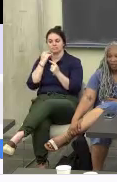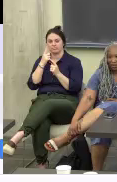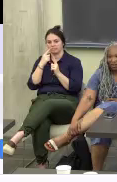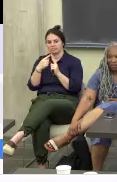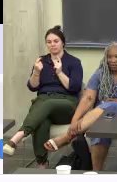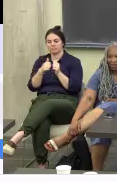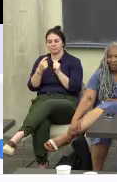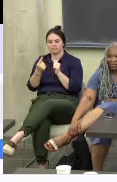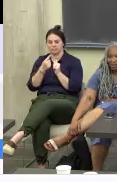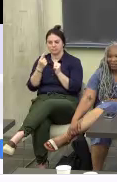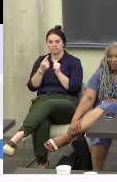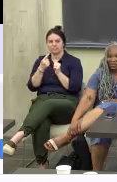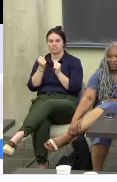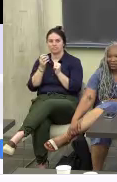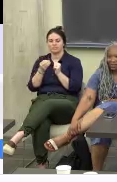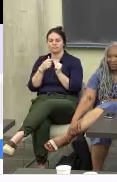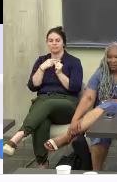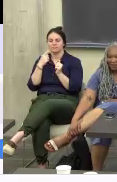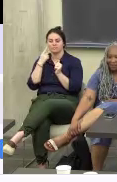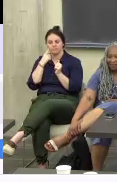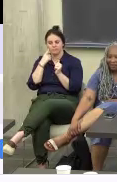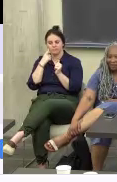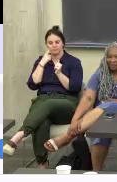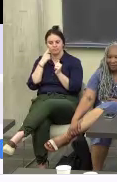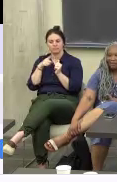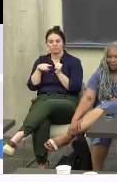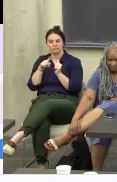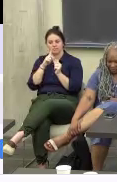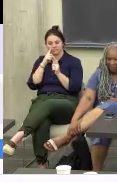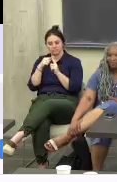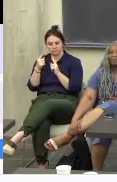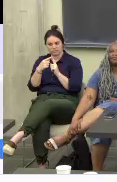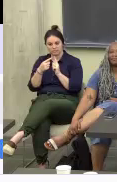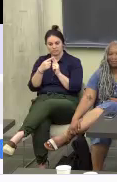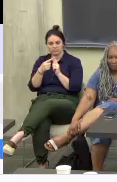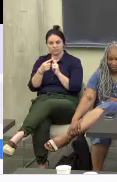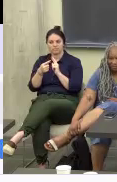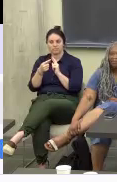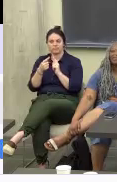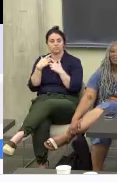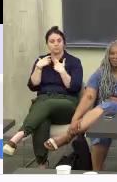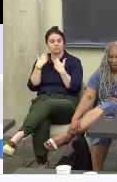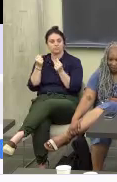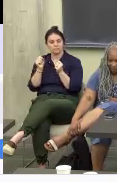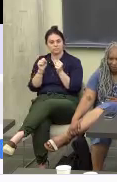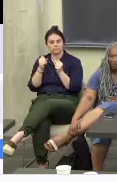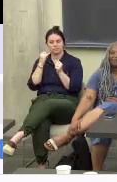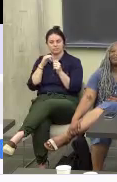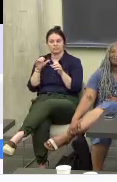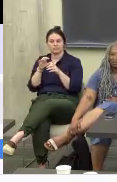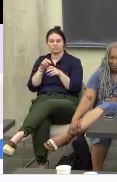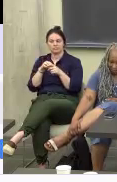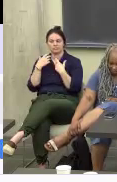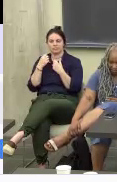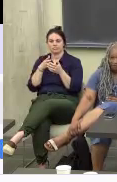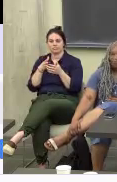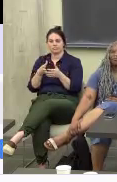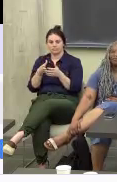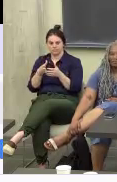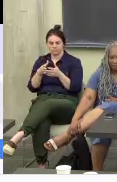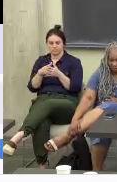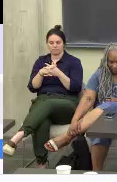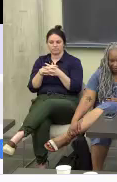something. And so those disagreements are healthy if they are done in a healthy constructive manner.